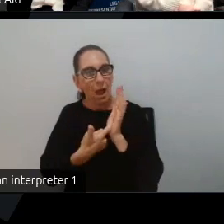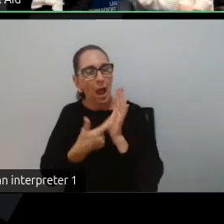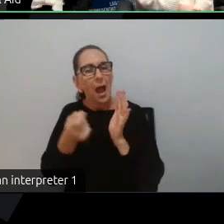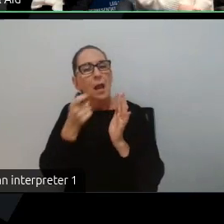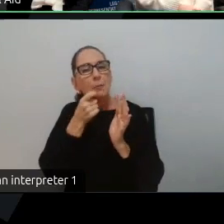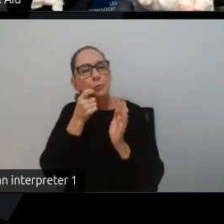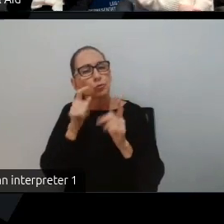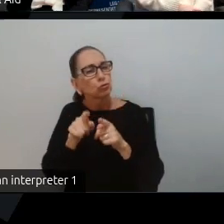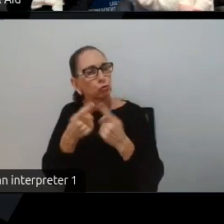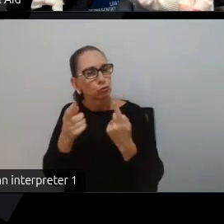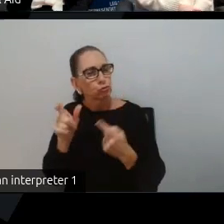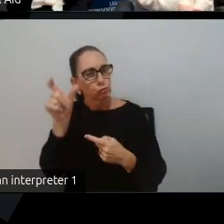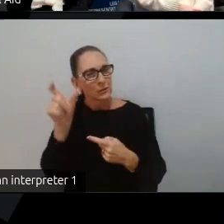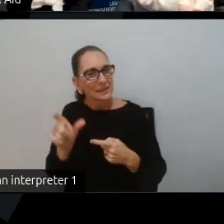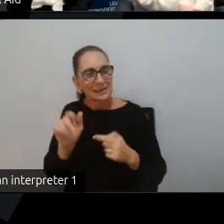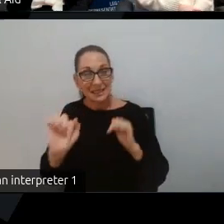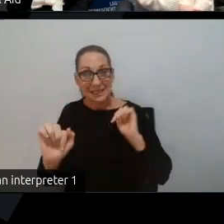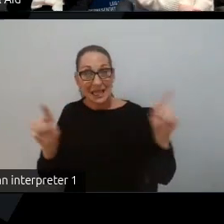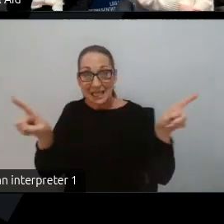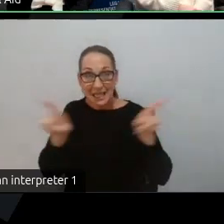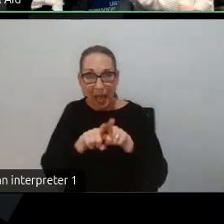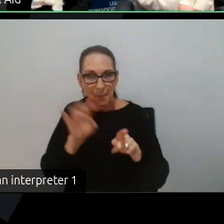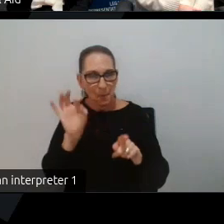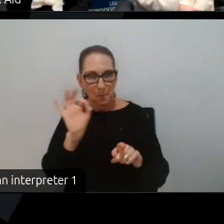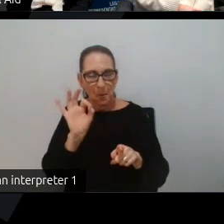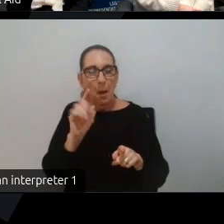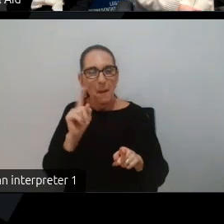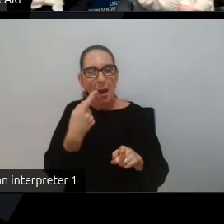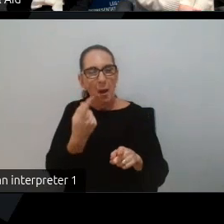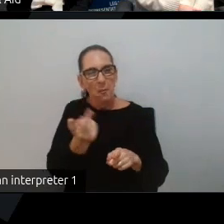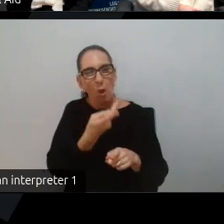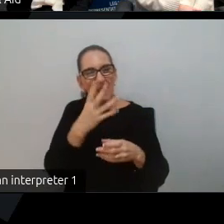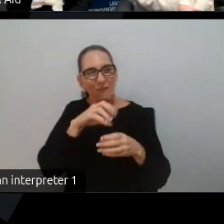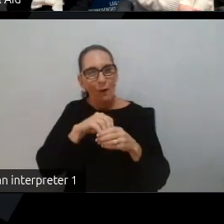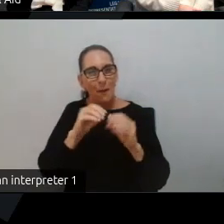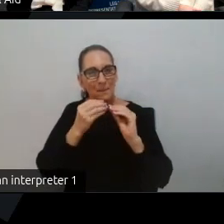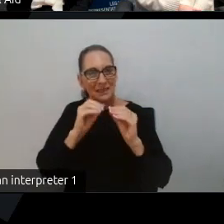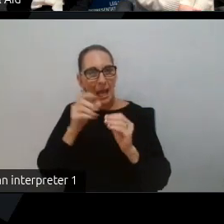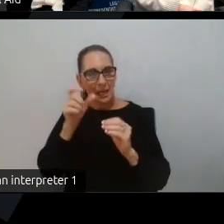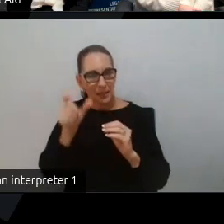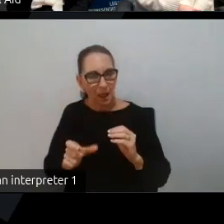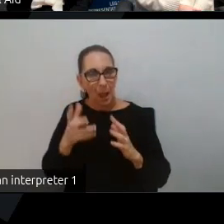but they both perform mediations. A family dispute resolution practitioner is a specialist family law